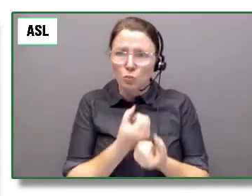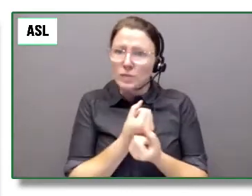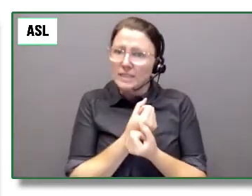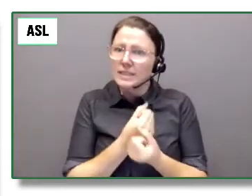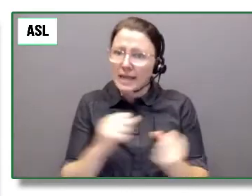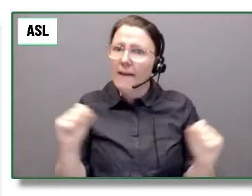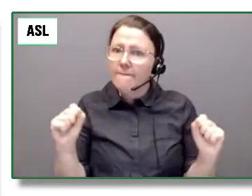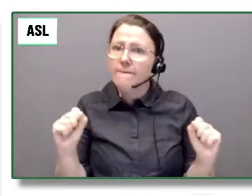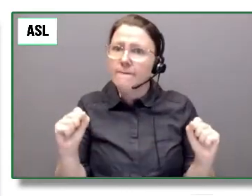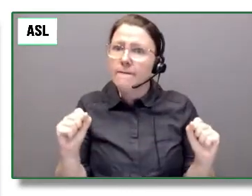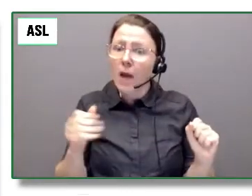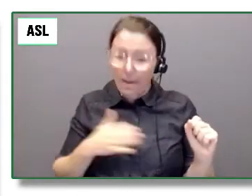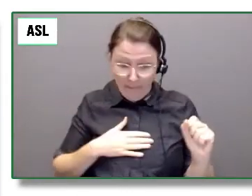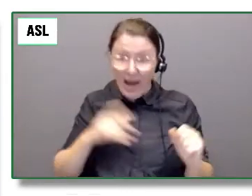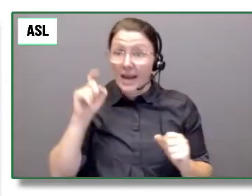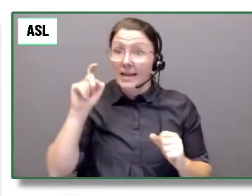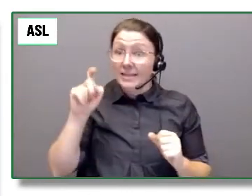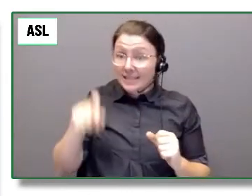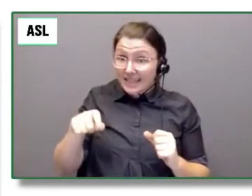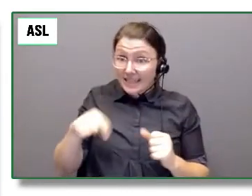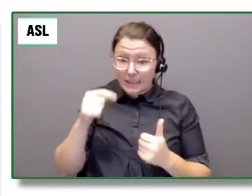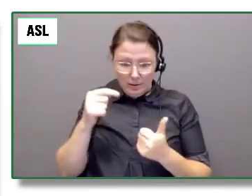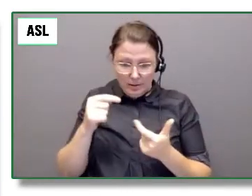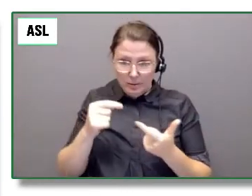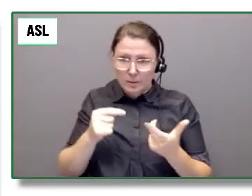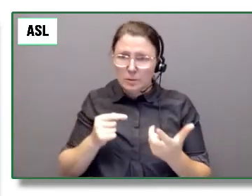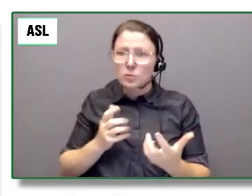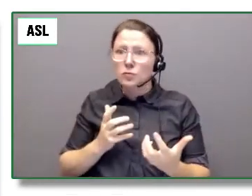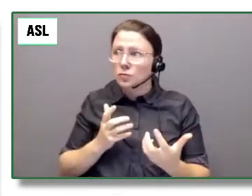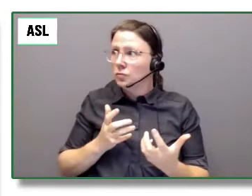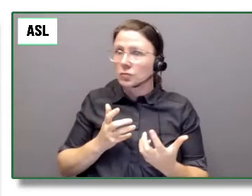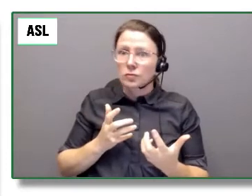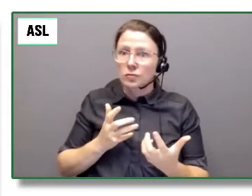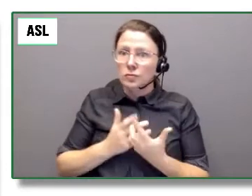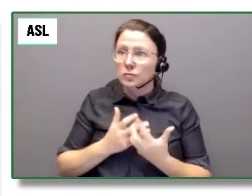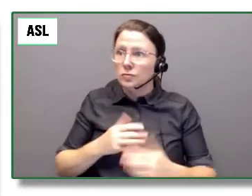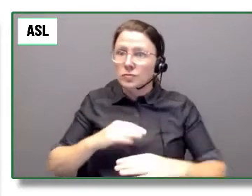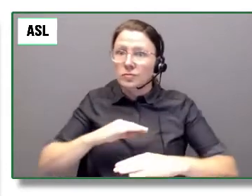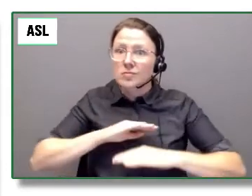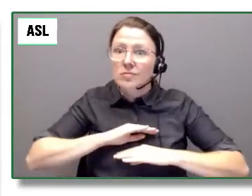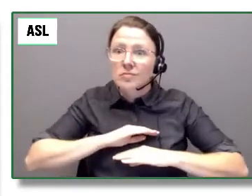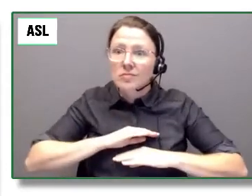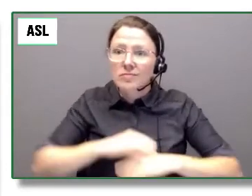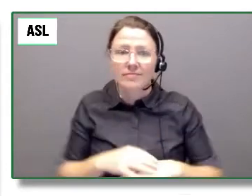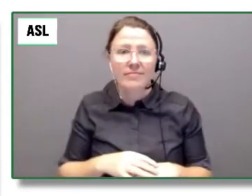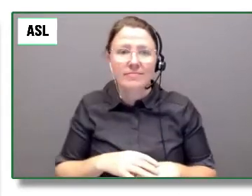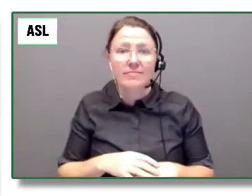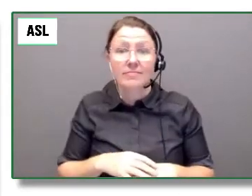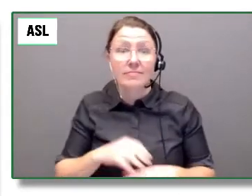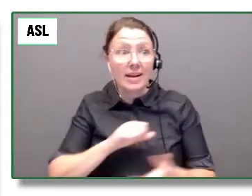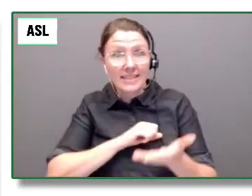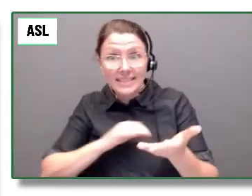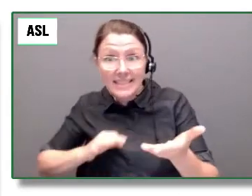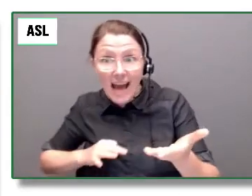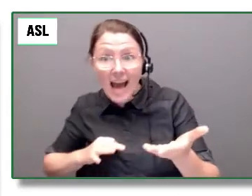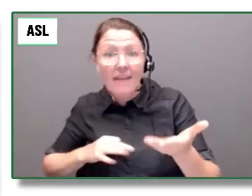met in which staff on site or event planners or caregivers or just people